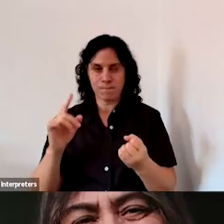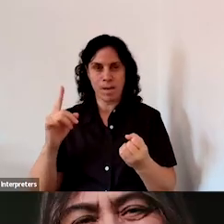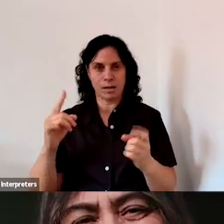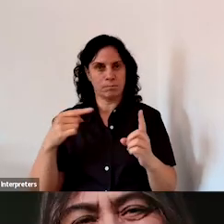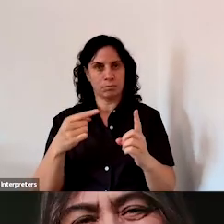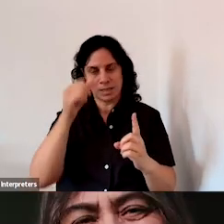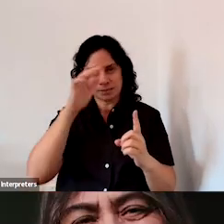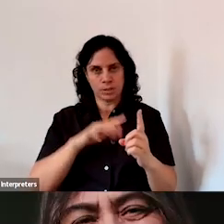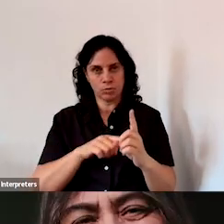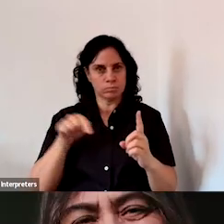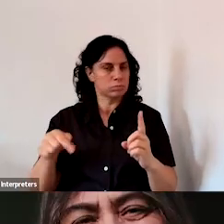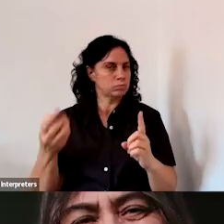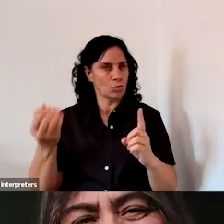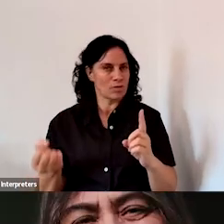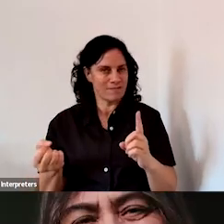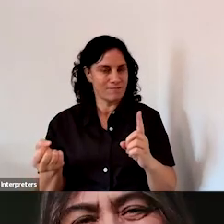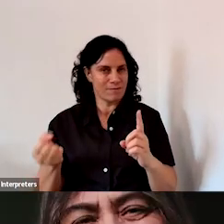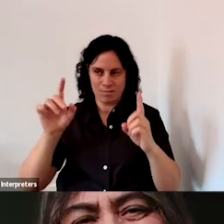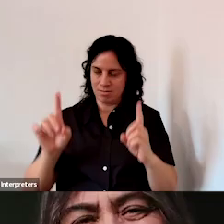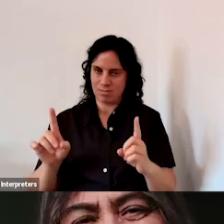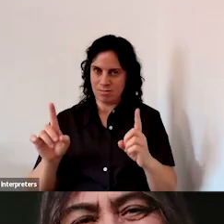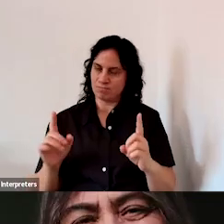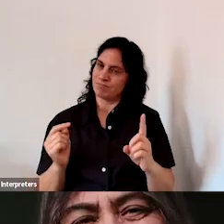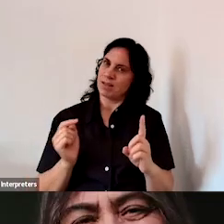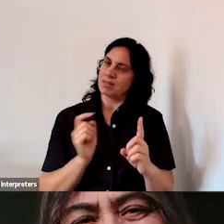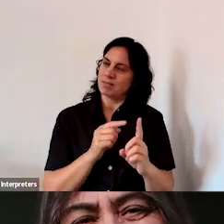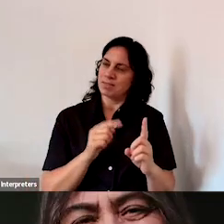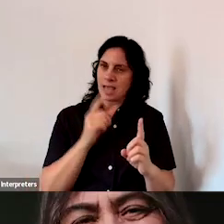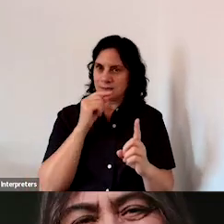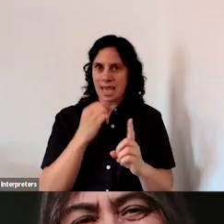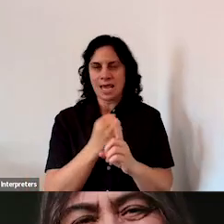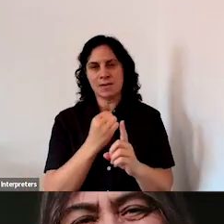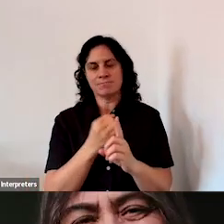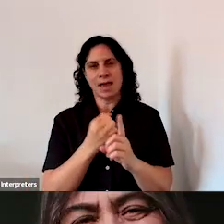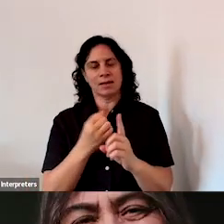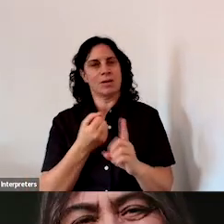How much would that one experience be associated with differences in their mental health outcomes?